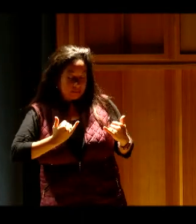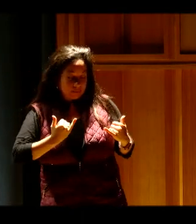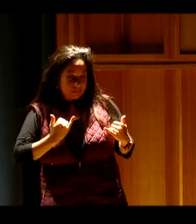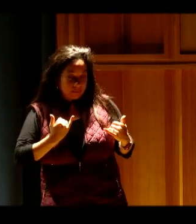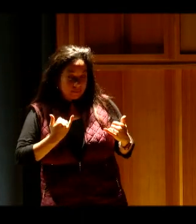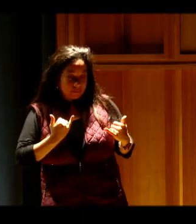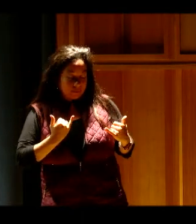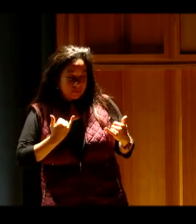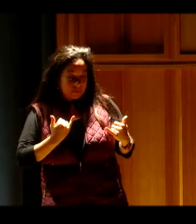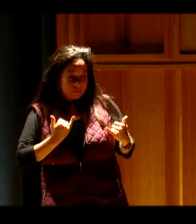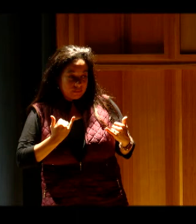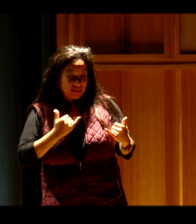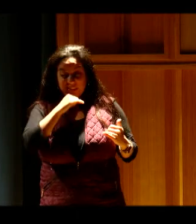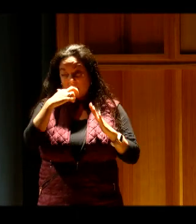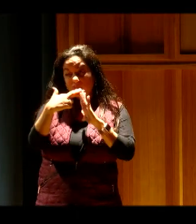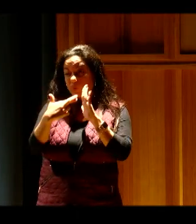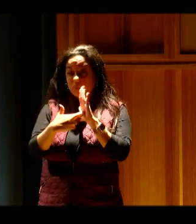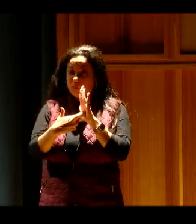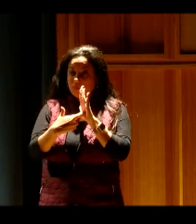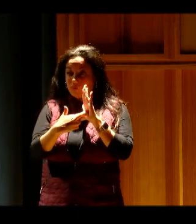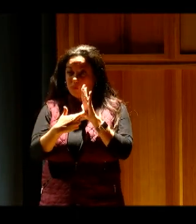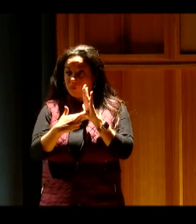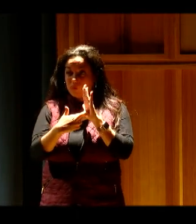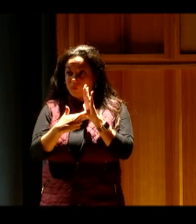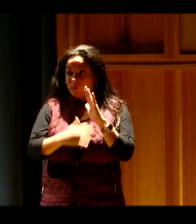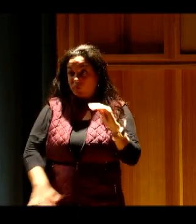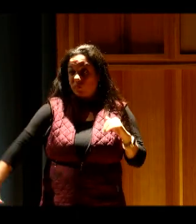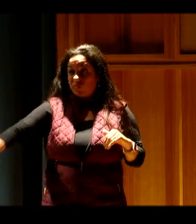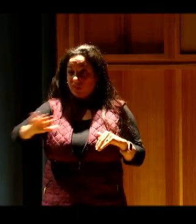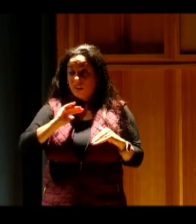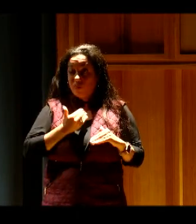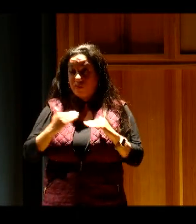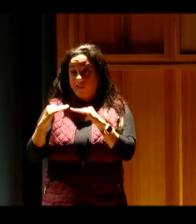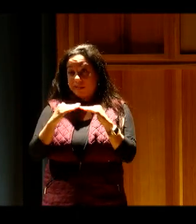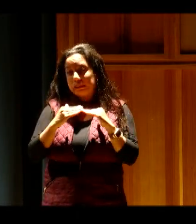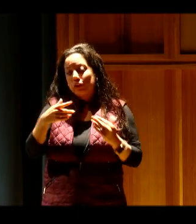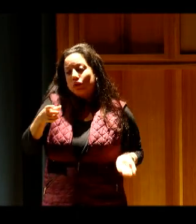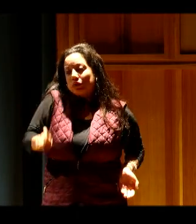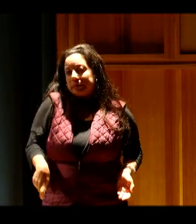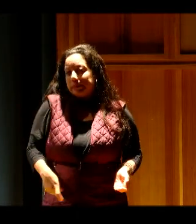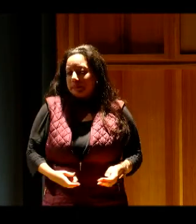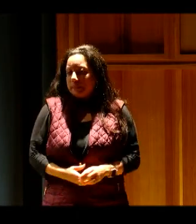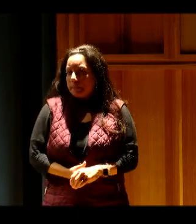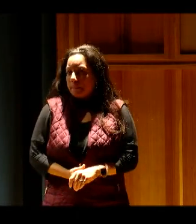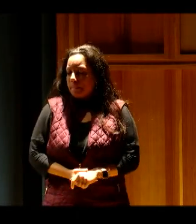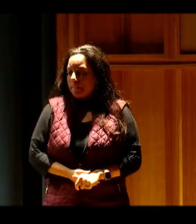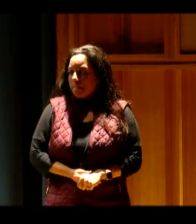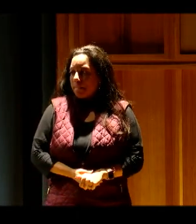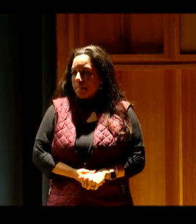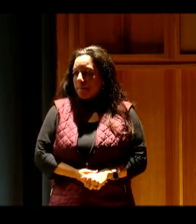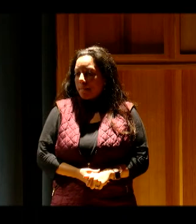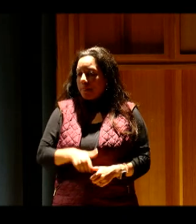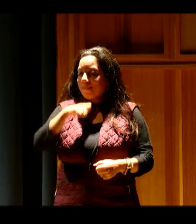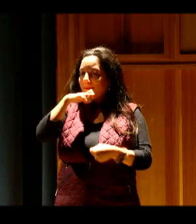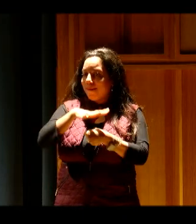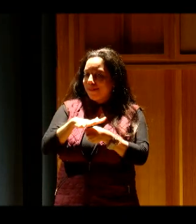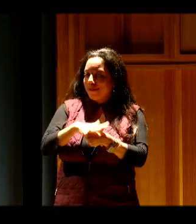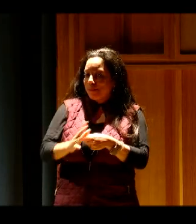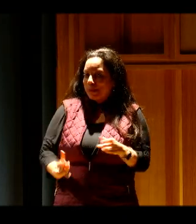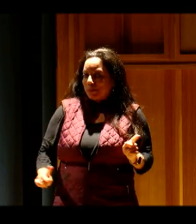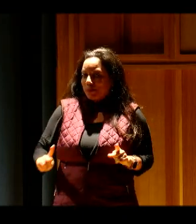is not the rule among our colleagues and it needs to be. Not enough people are doing the kind of work